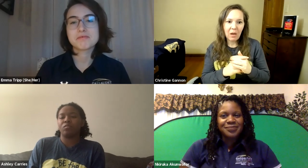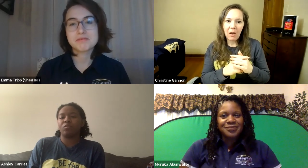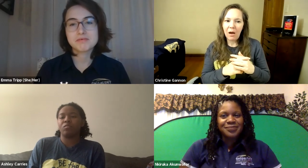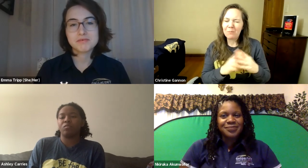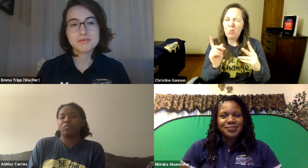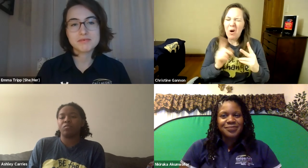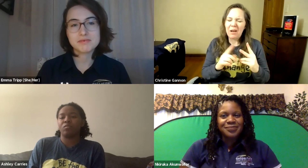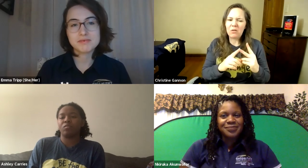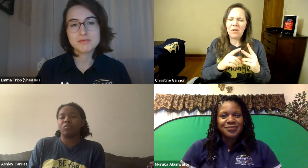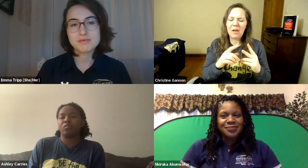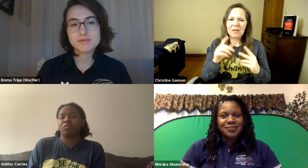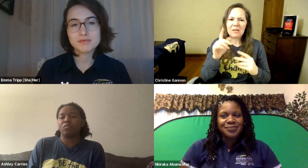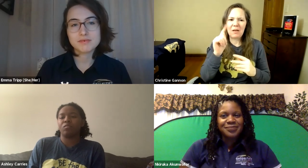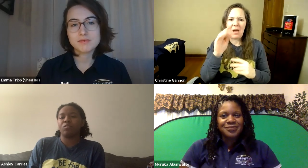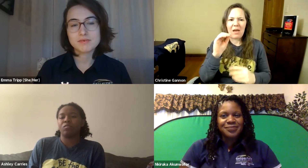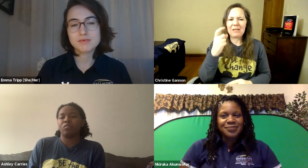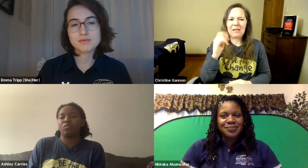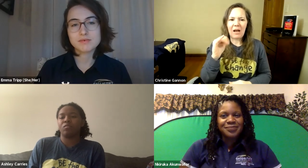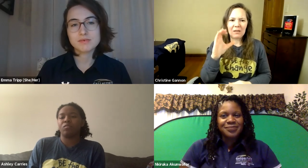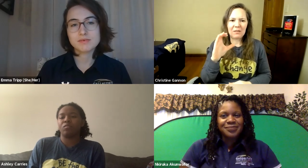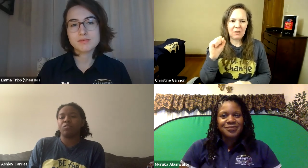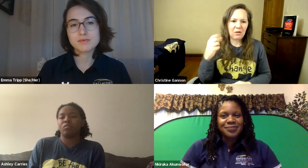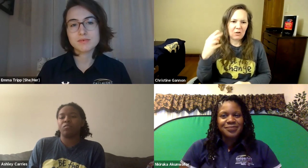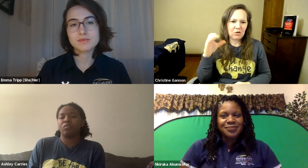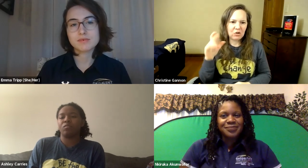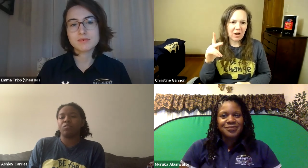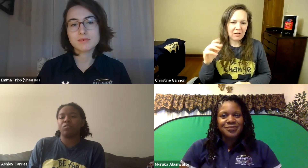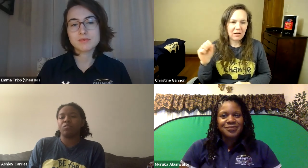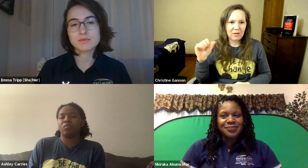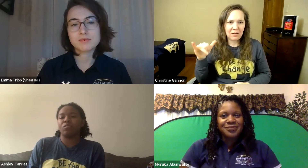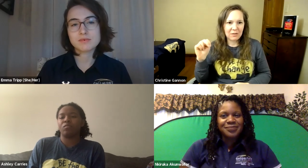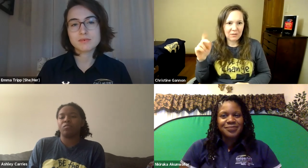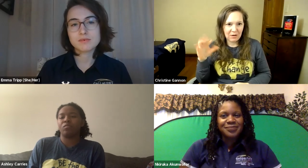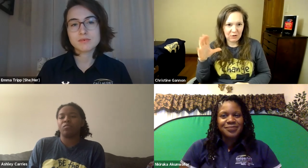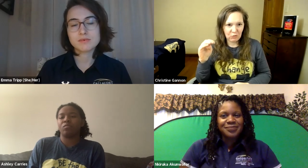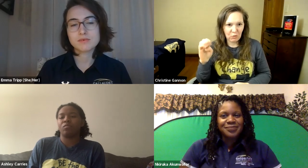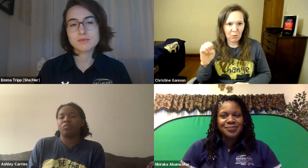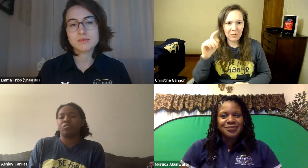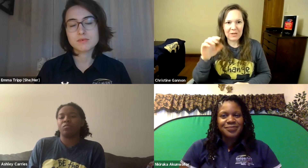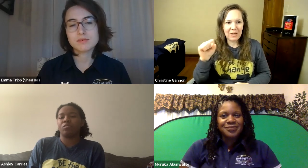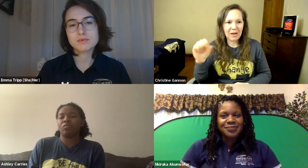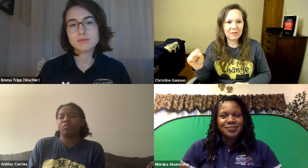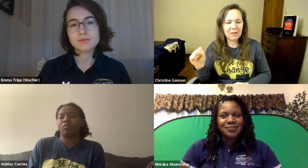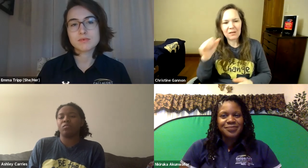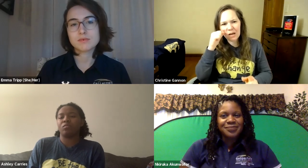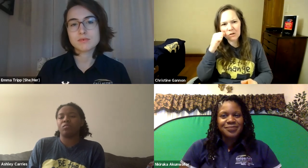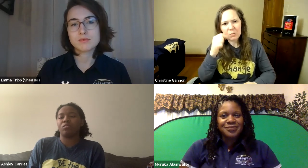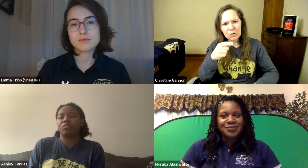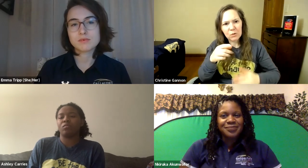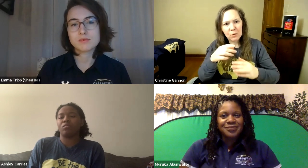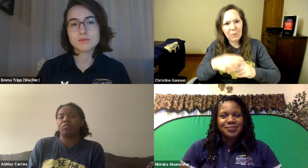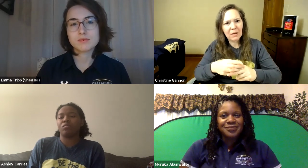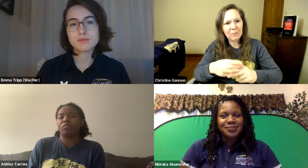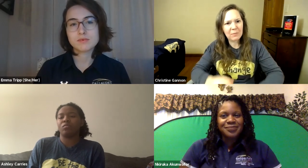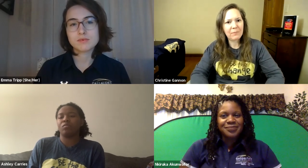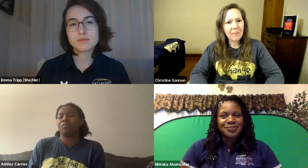One other thing, Toxic Shock Syndrome (TSS), Ashley, you mentioned this earlier.